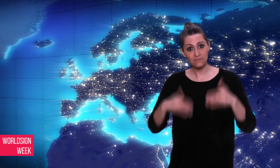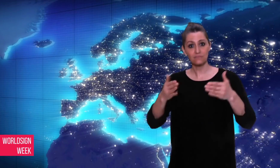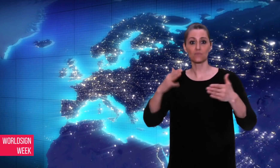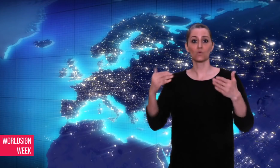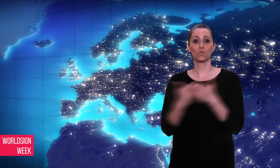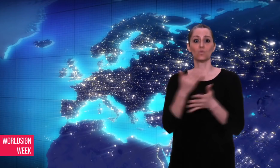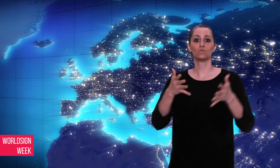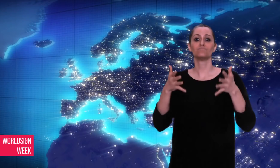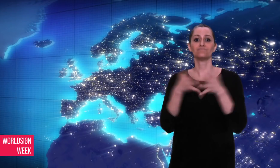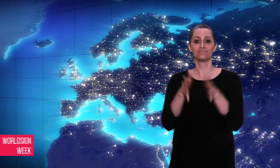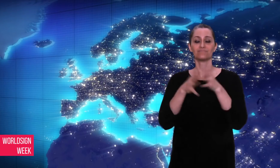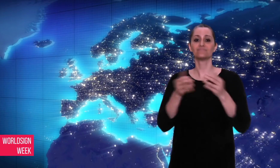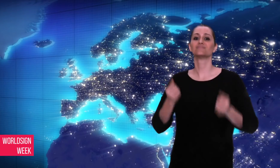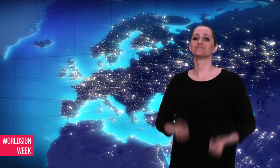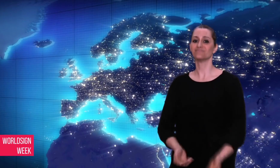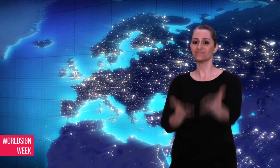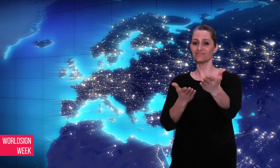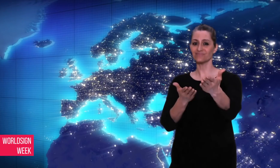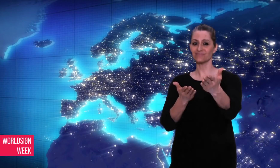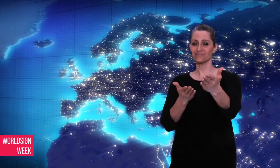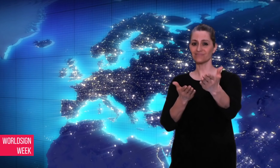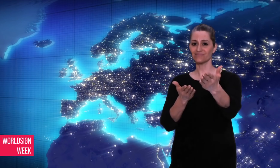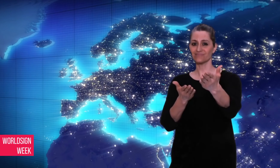Now, let’s go to next story.